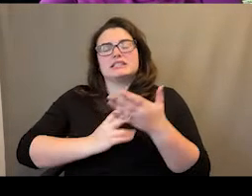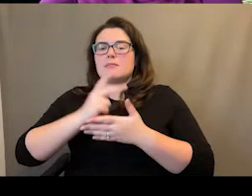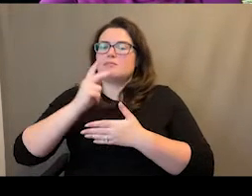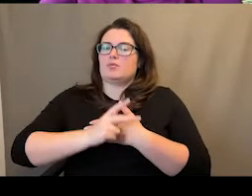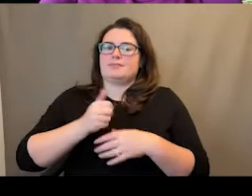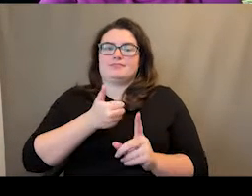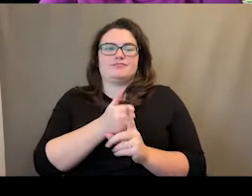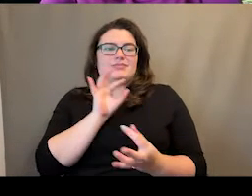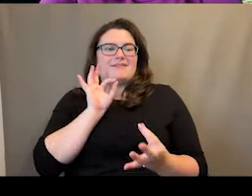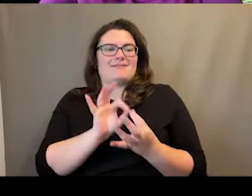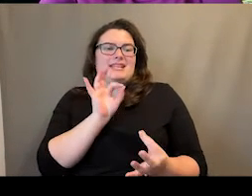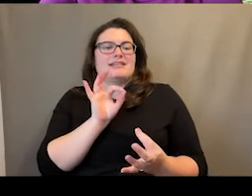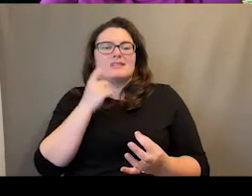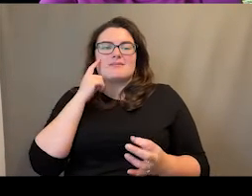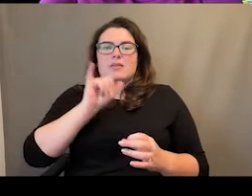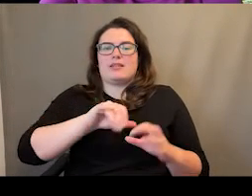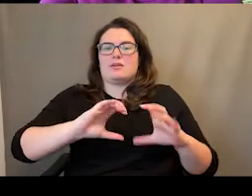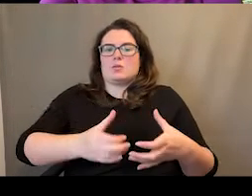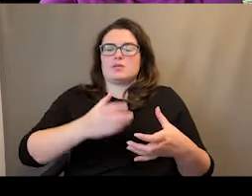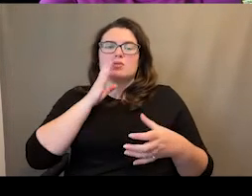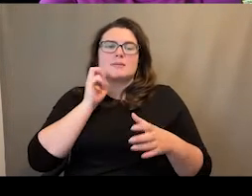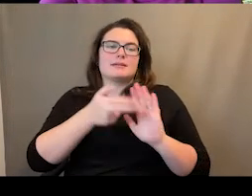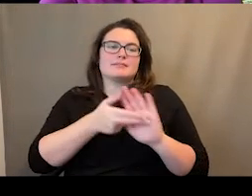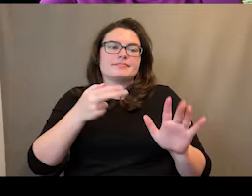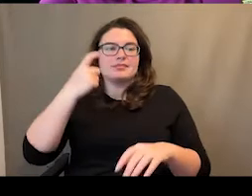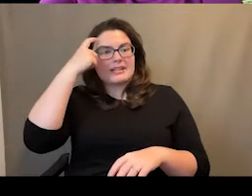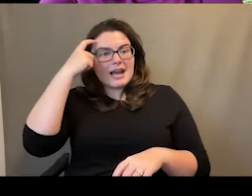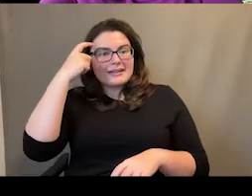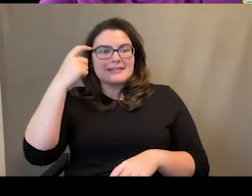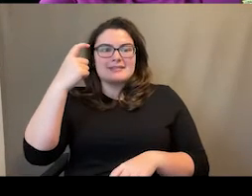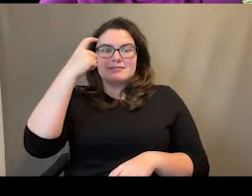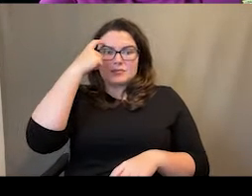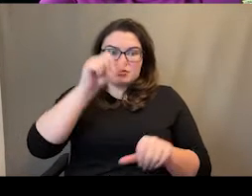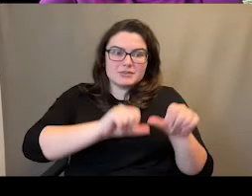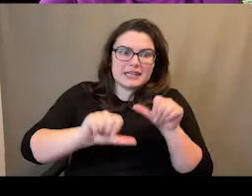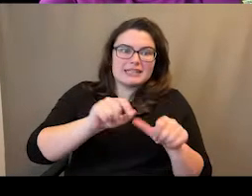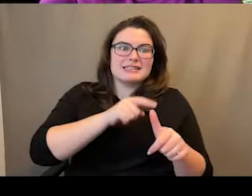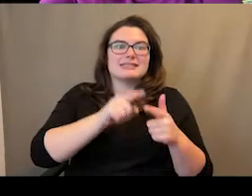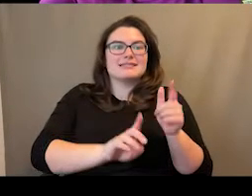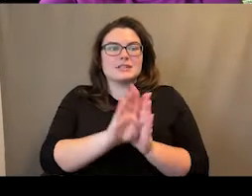fit into that category would be cognitive neural science, developmental sciences.